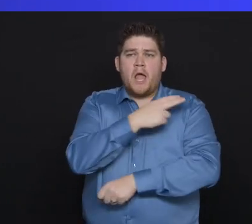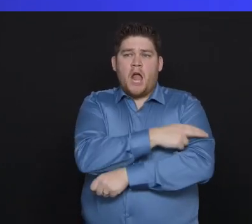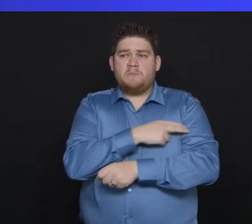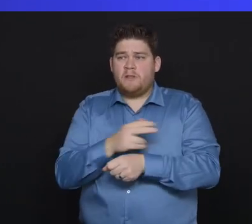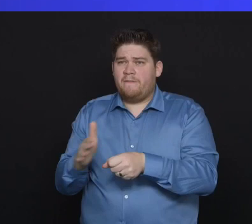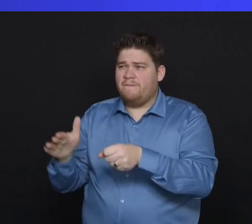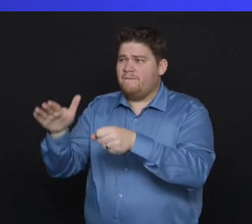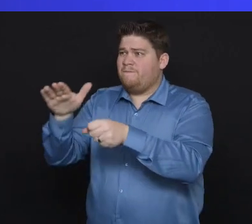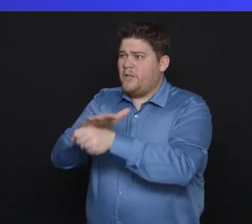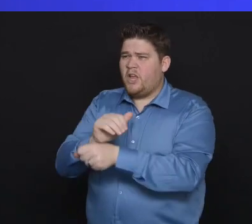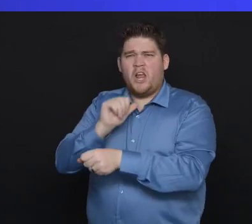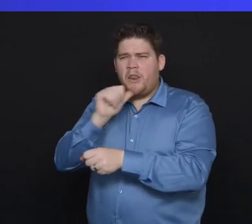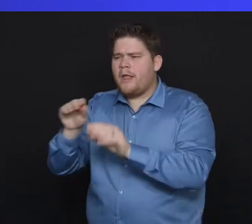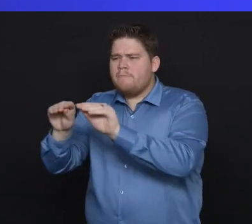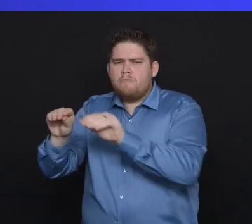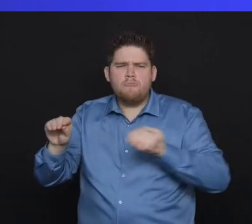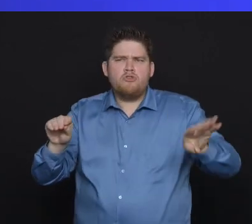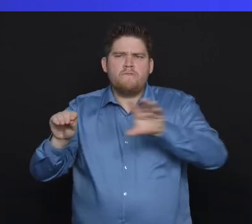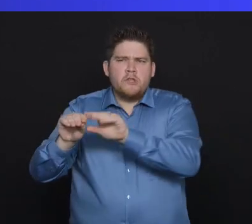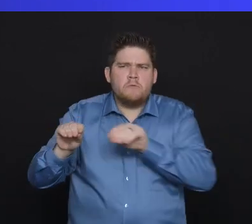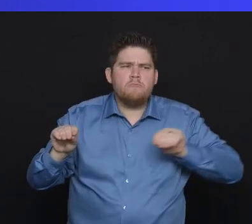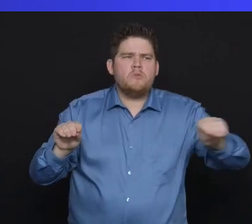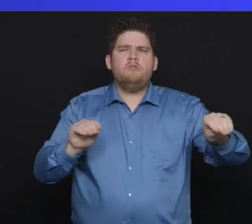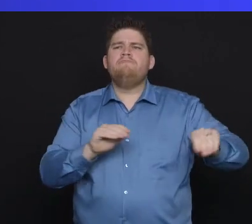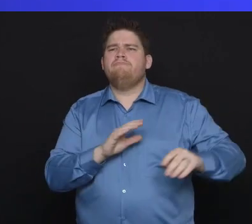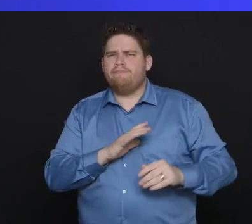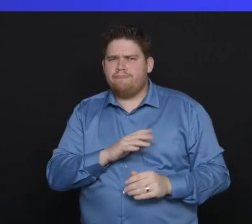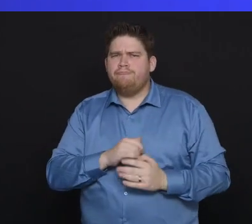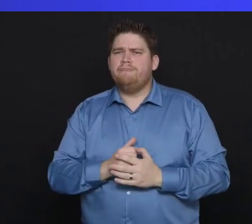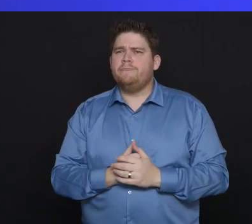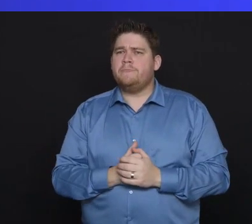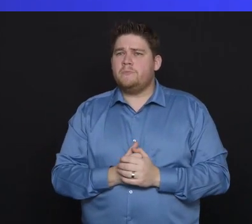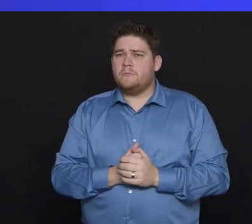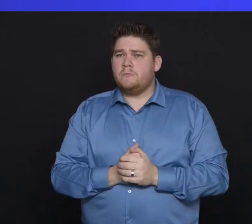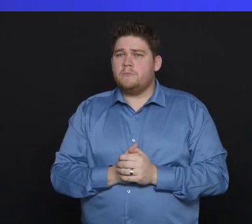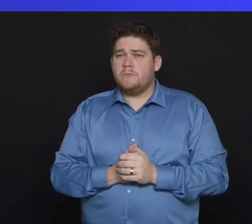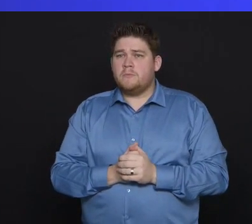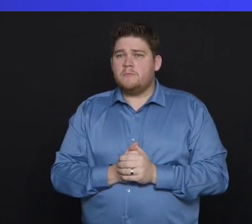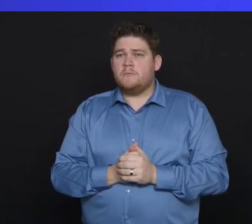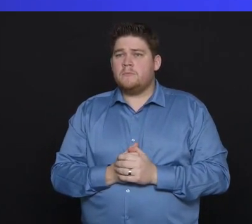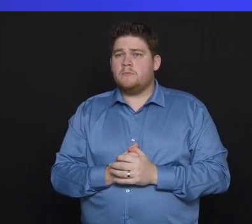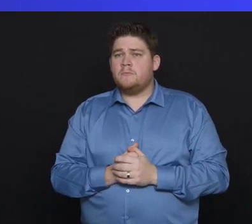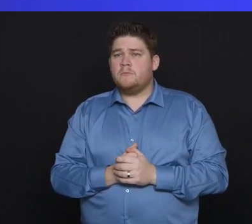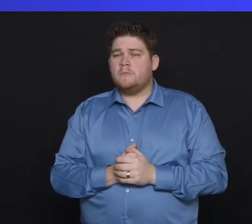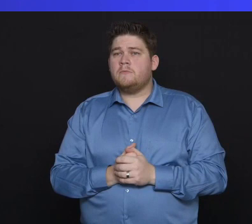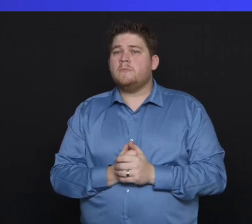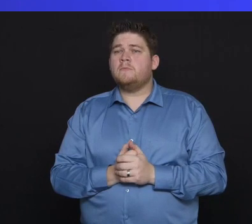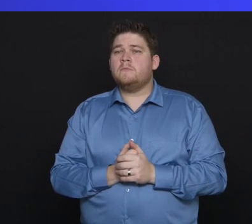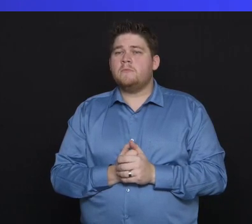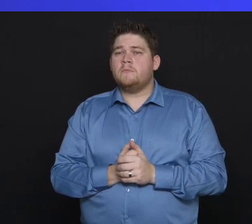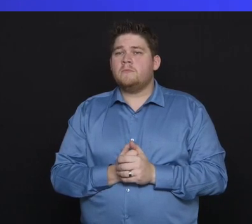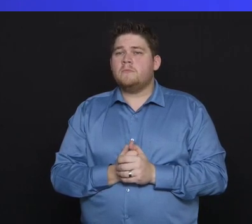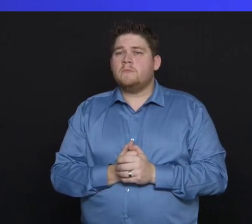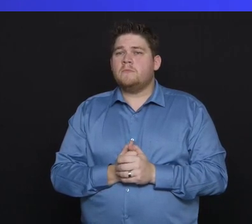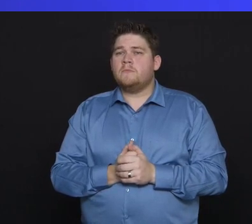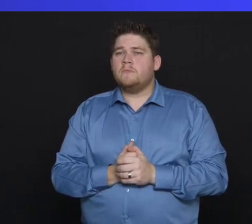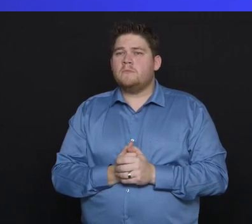available and is there a deadline if they haven't reported back yet? DR. I'll let Minister Dix take that one.